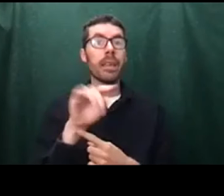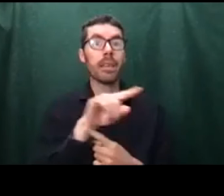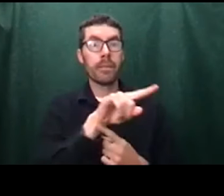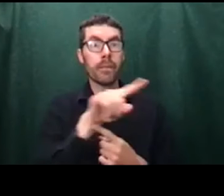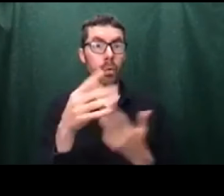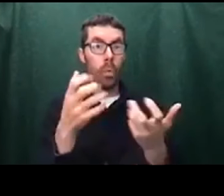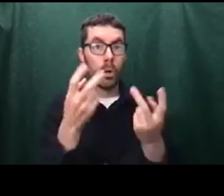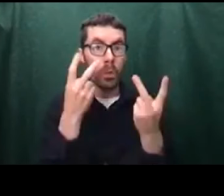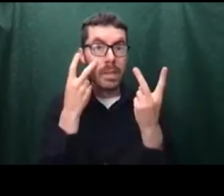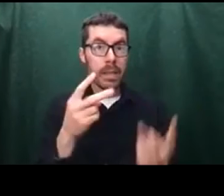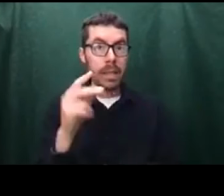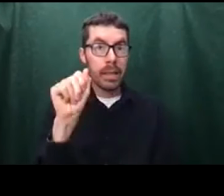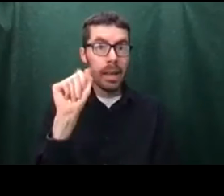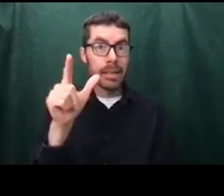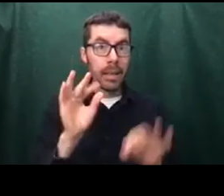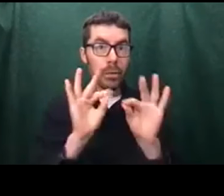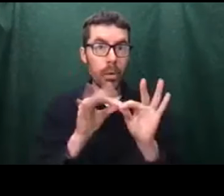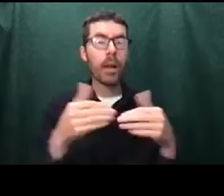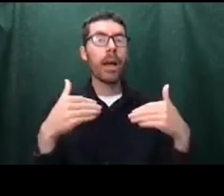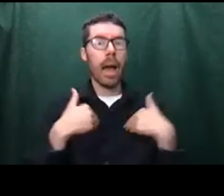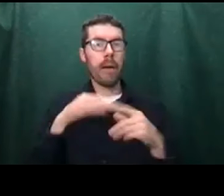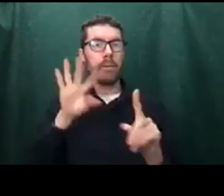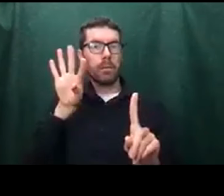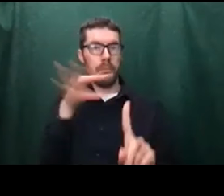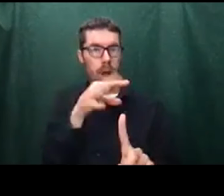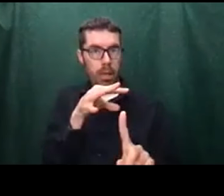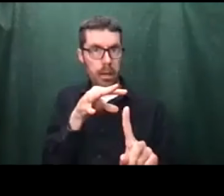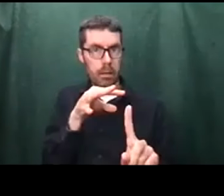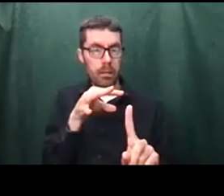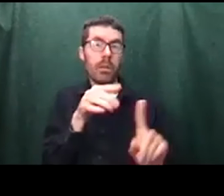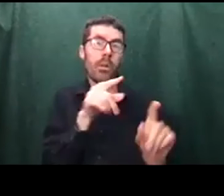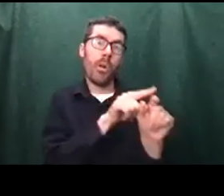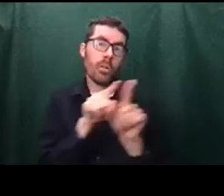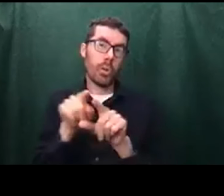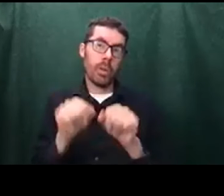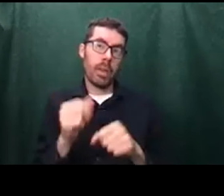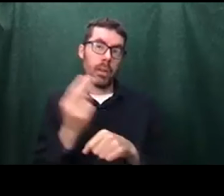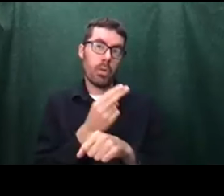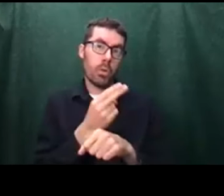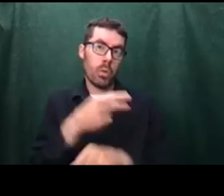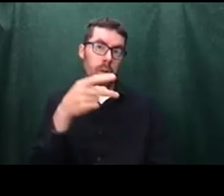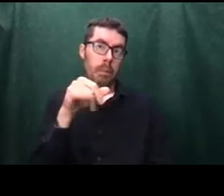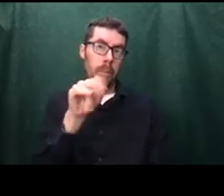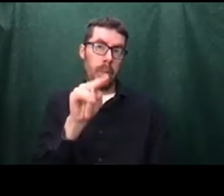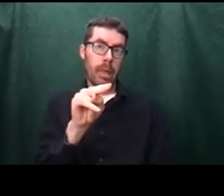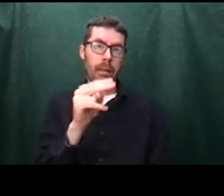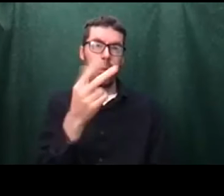they are spotlighted but you can pin them by clicking on the three little dots on the